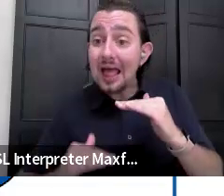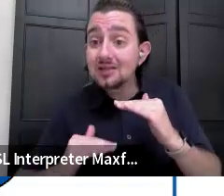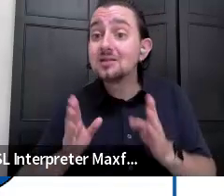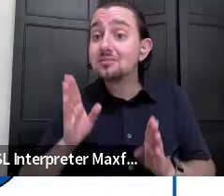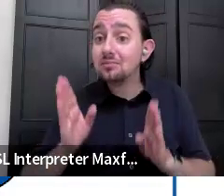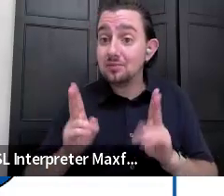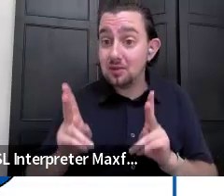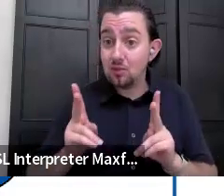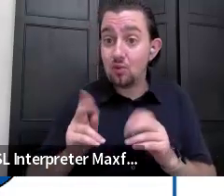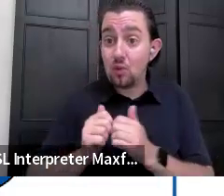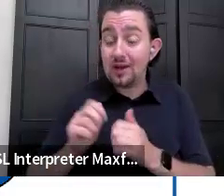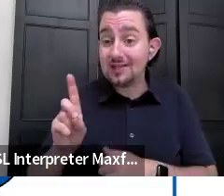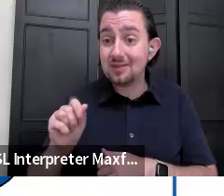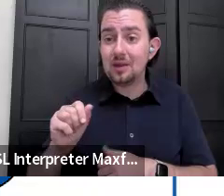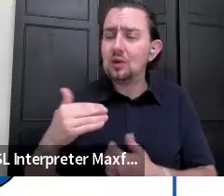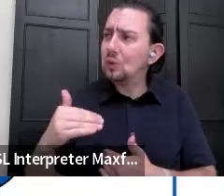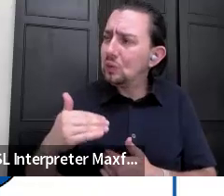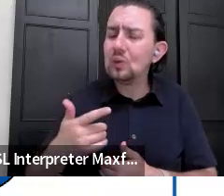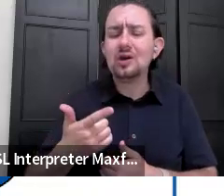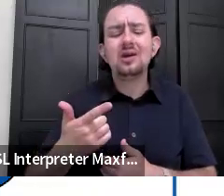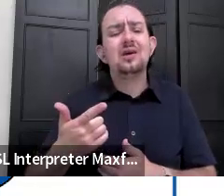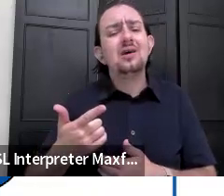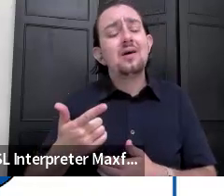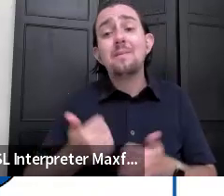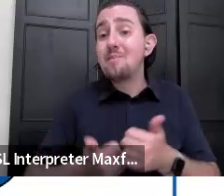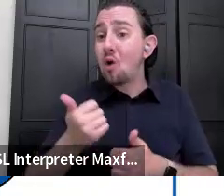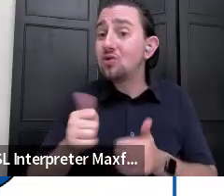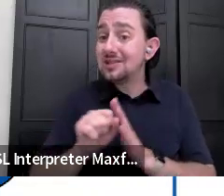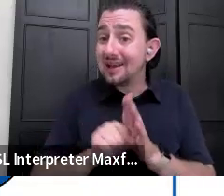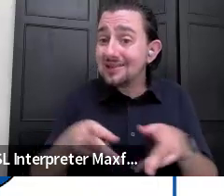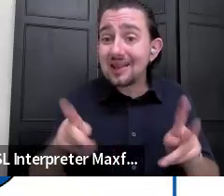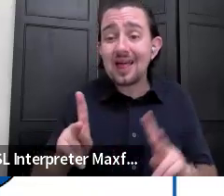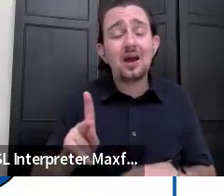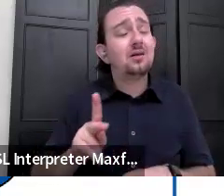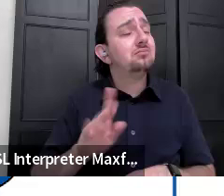And this needs to be changed. And have people make at least minimum wage.